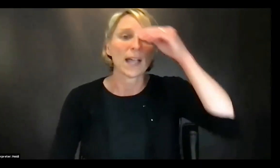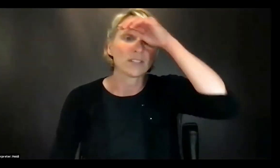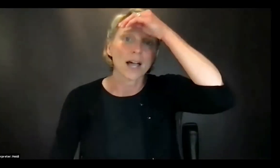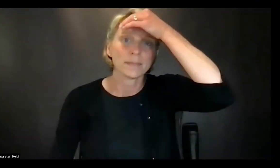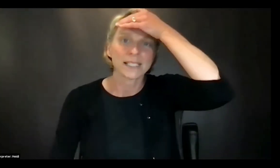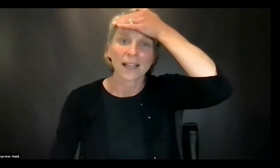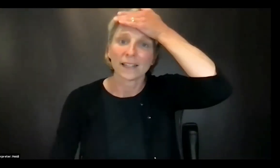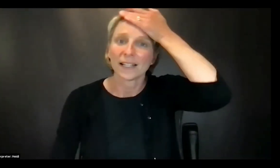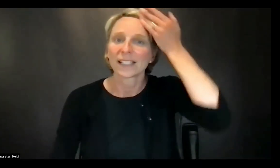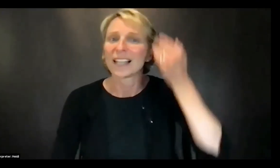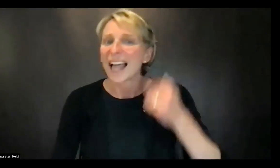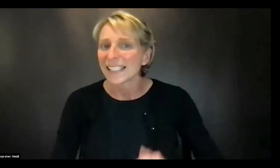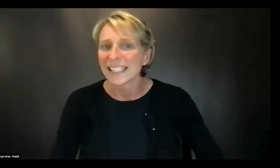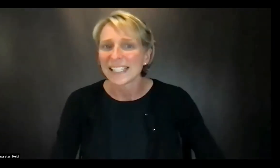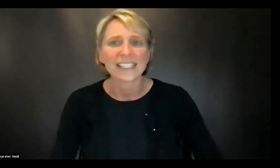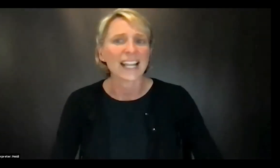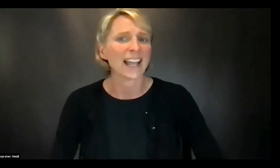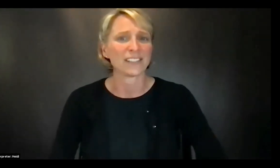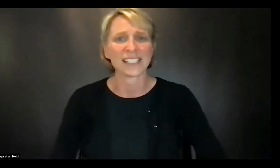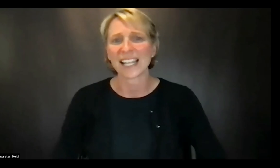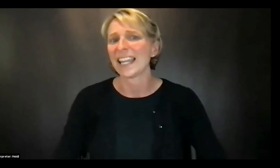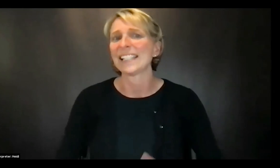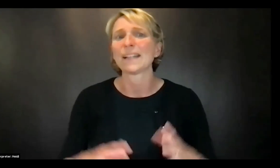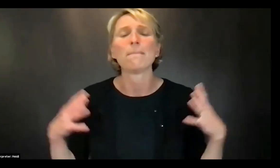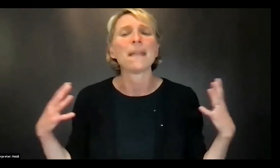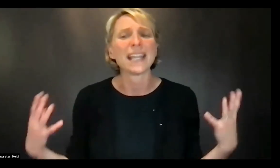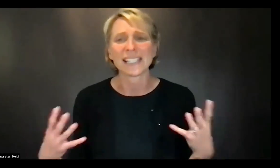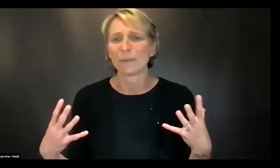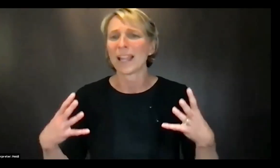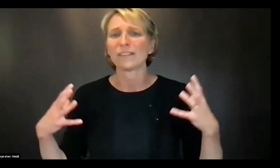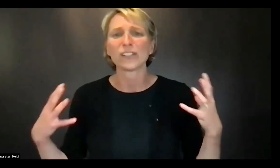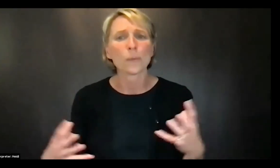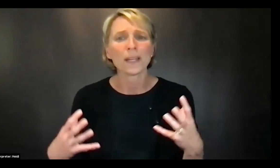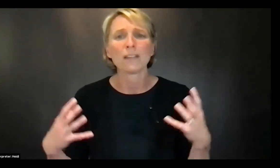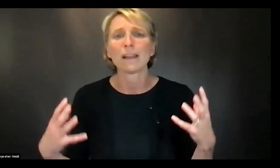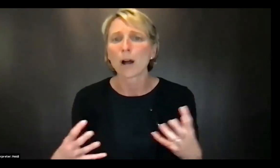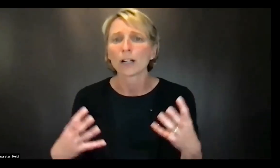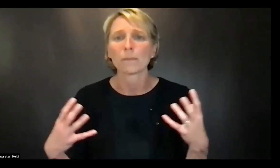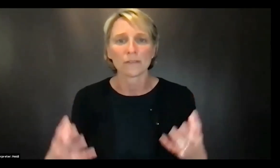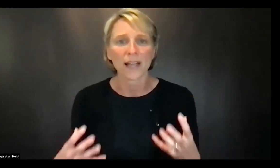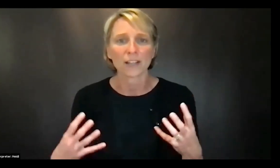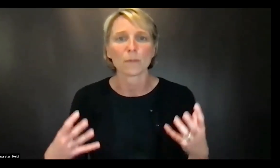Thomas Gallaudet's glasses. I have to say, it is amazing. We have so many remarkable, valuable